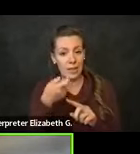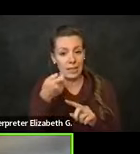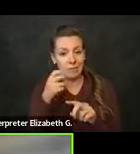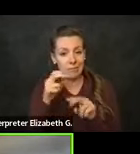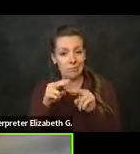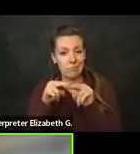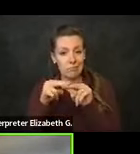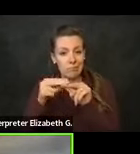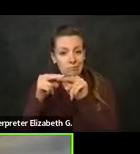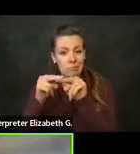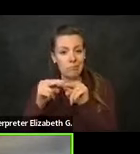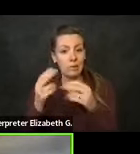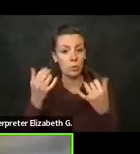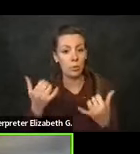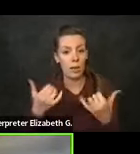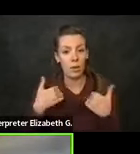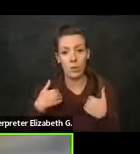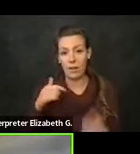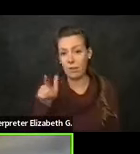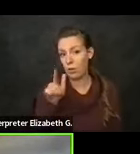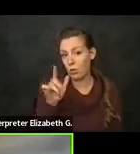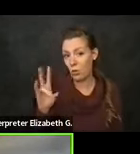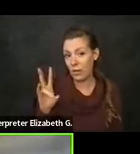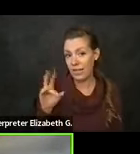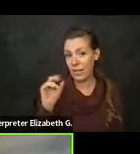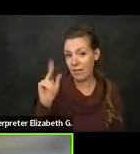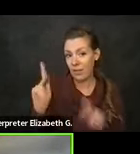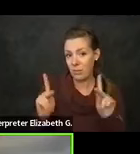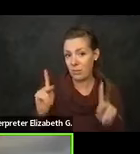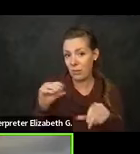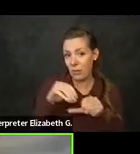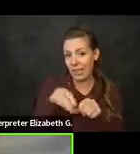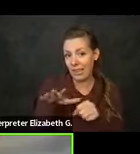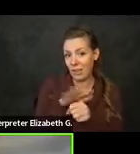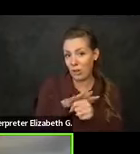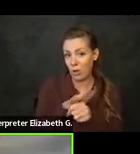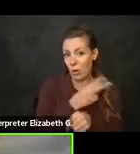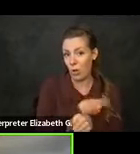As of today, we do have 27 people in local hospitals with Kovac.